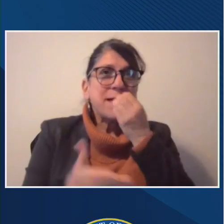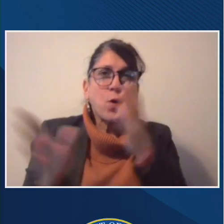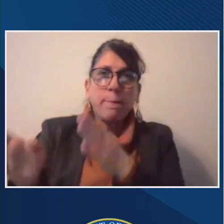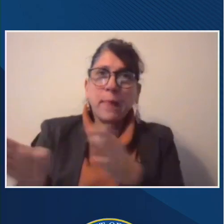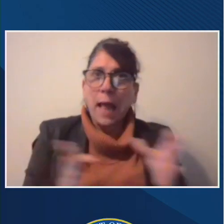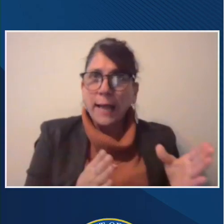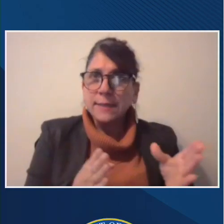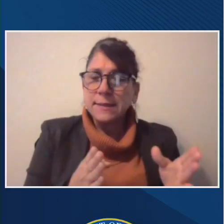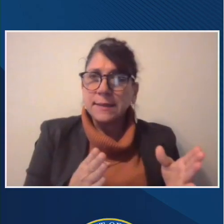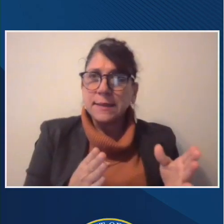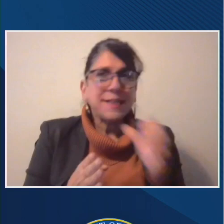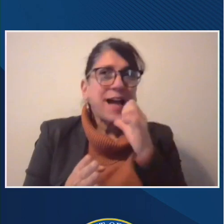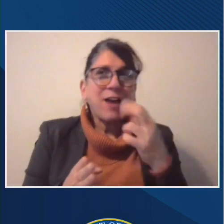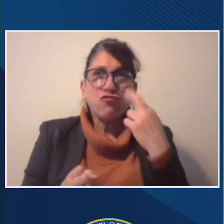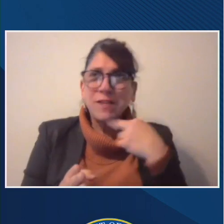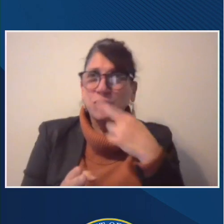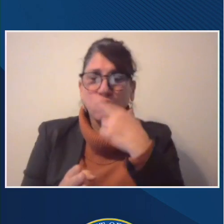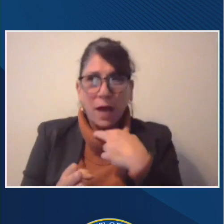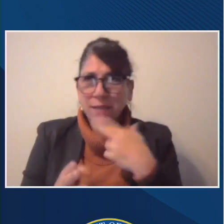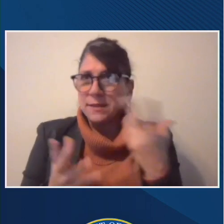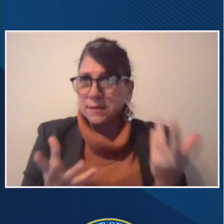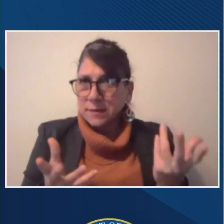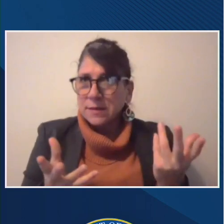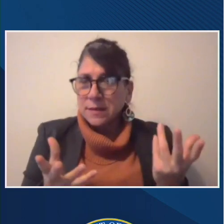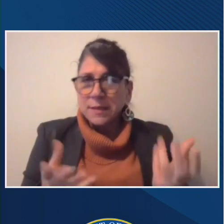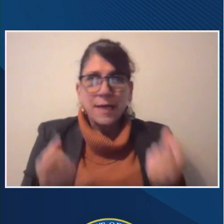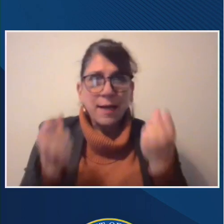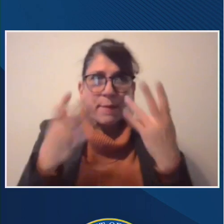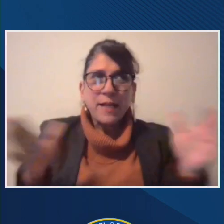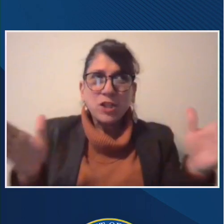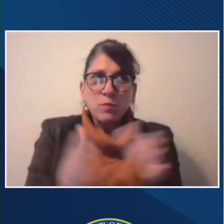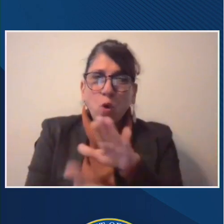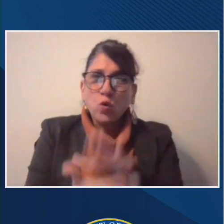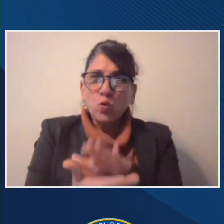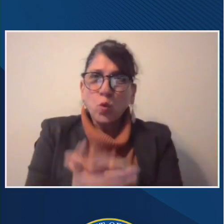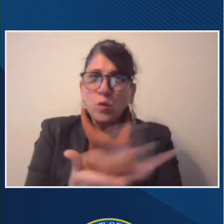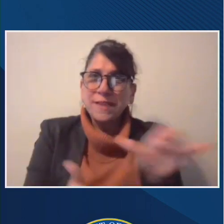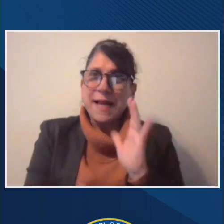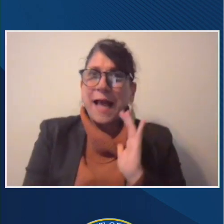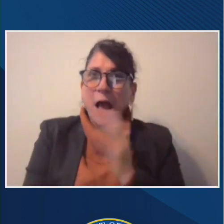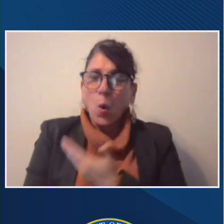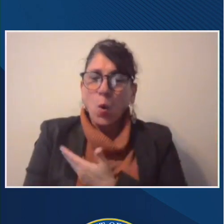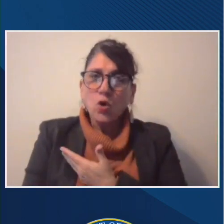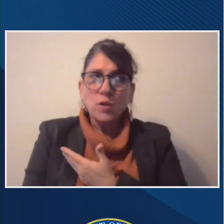restaurants. At many small schools like ours, it's essential that all the students